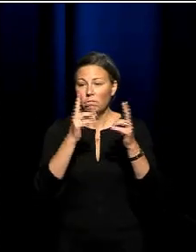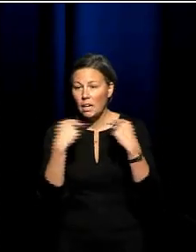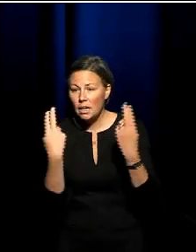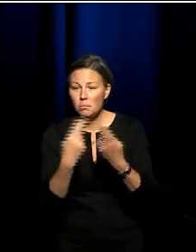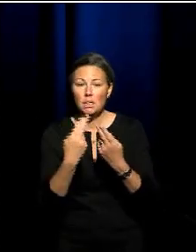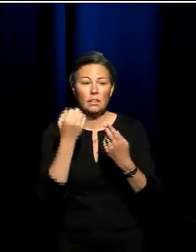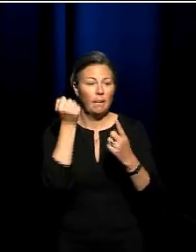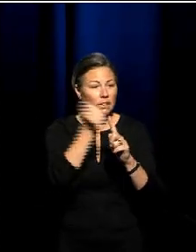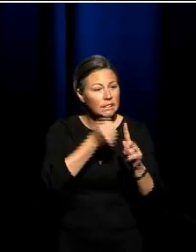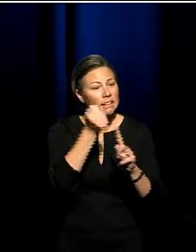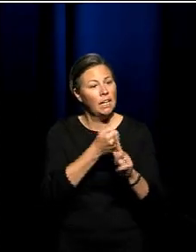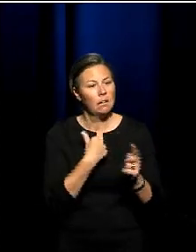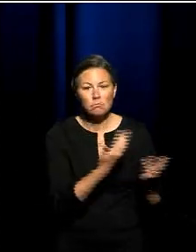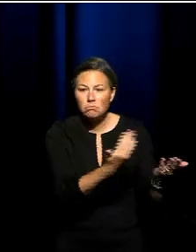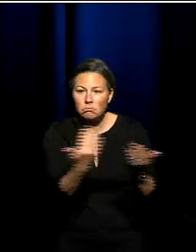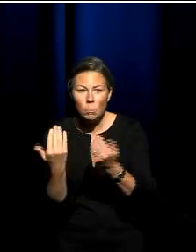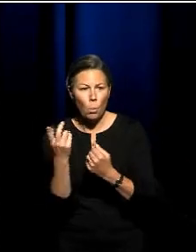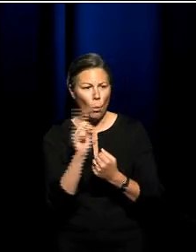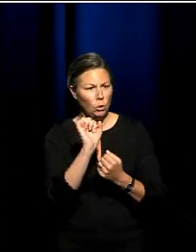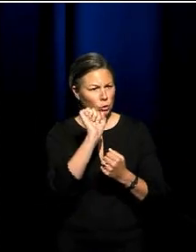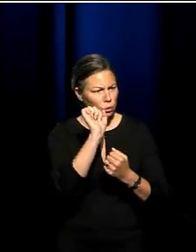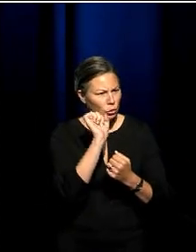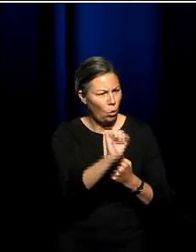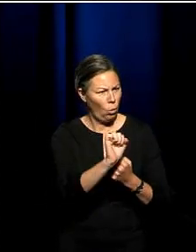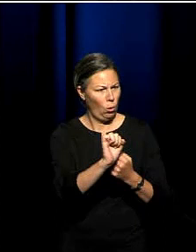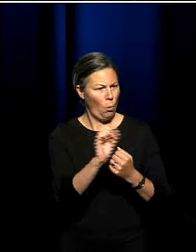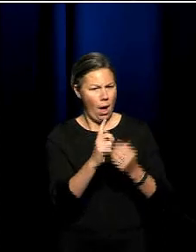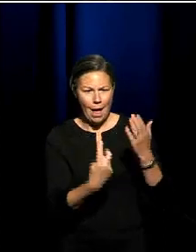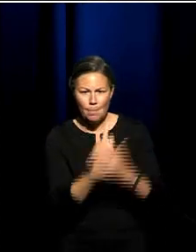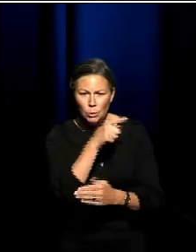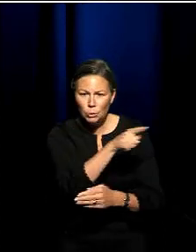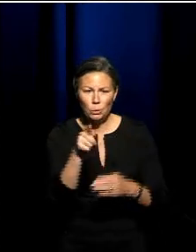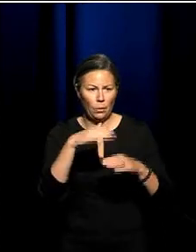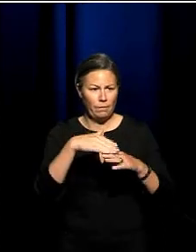groups about experiences of violence abuse neglect and exploitation of people